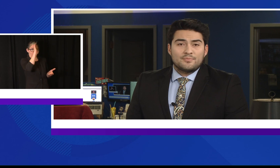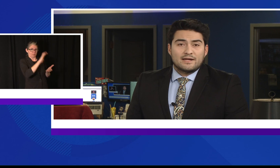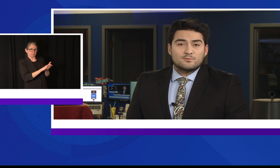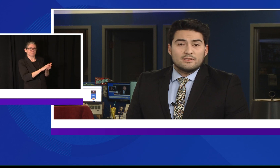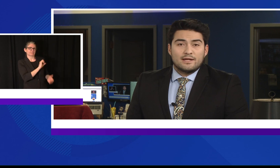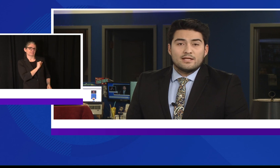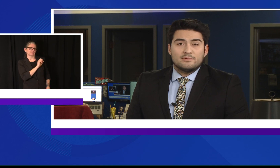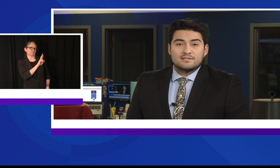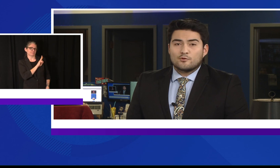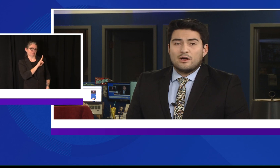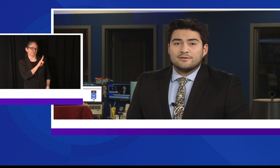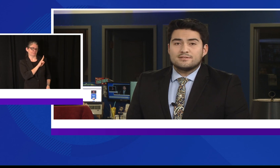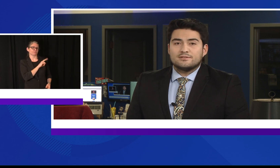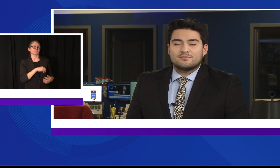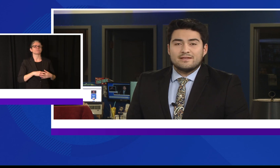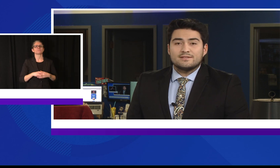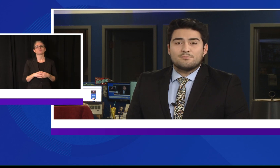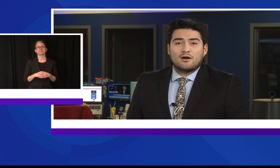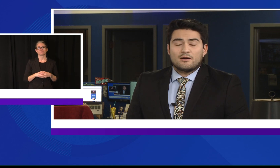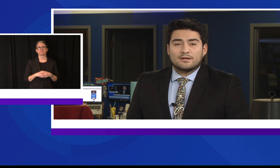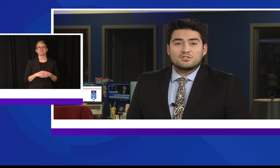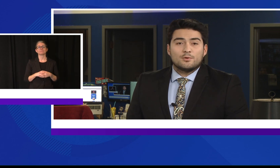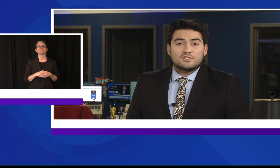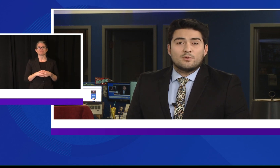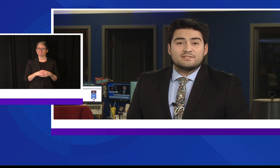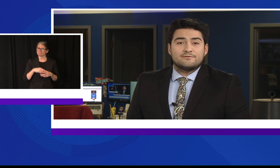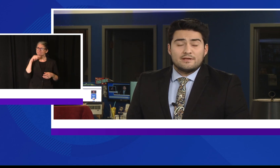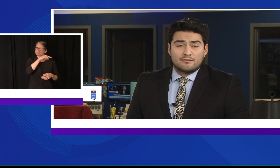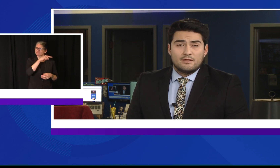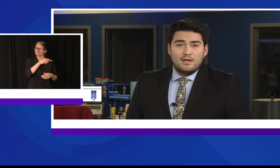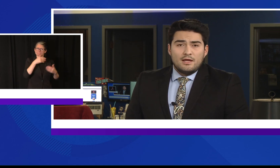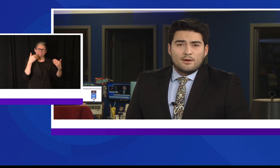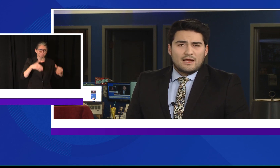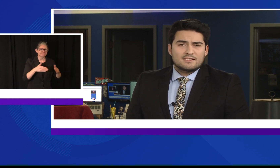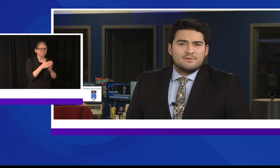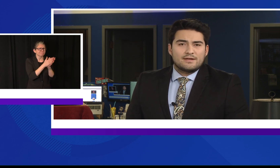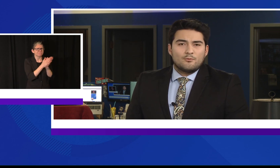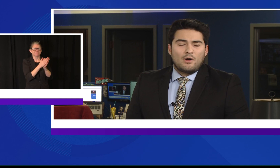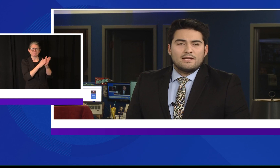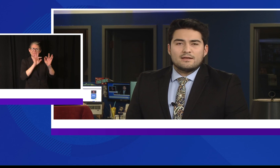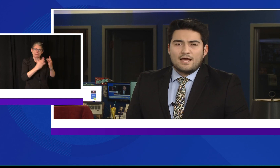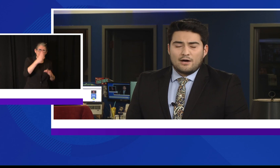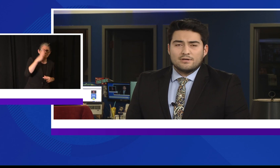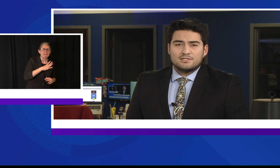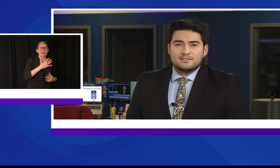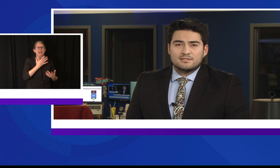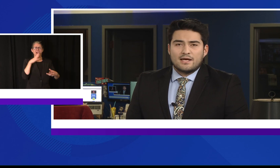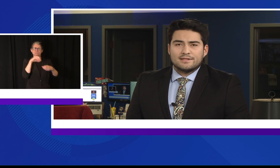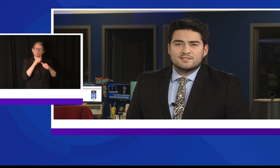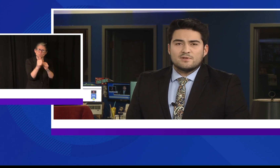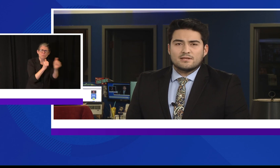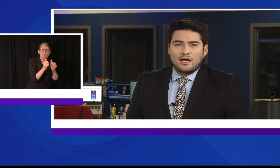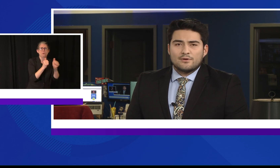That's what led him and several others to Sgi's bar on October 25th. Now, we asked Megan why, now she's deciding to speak out